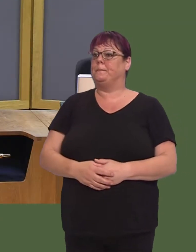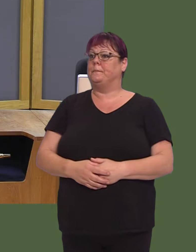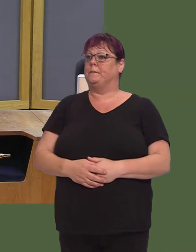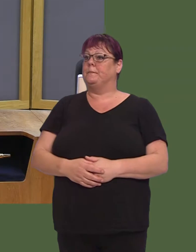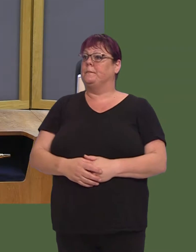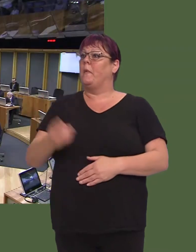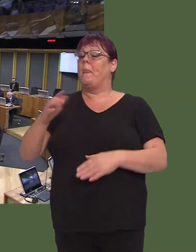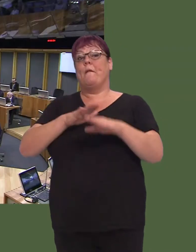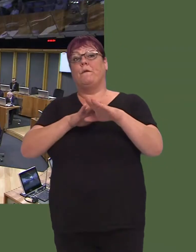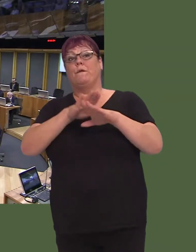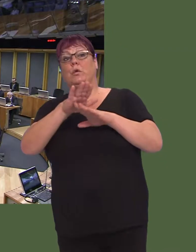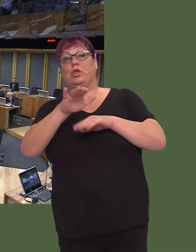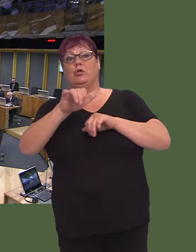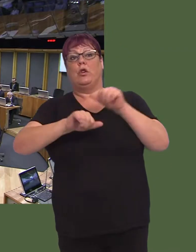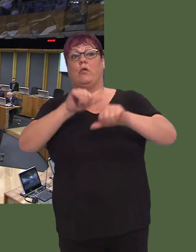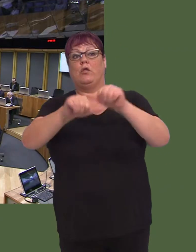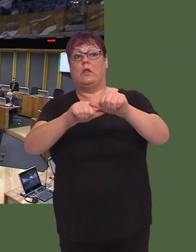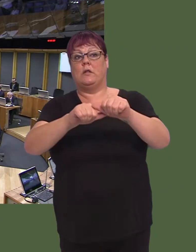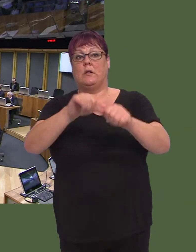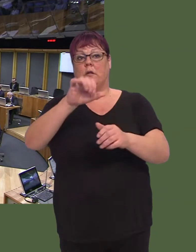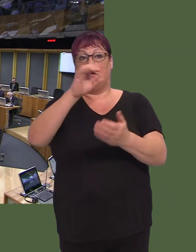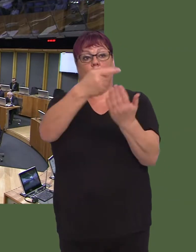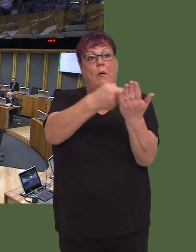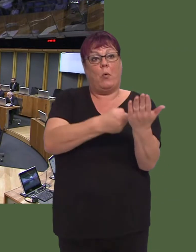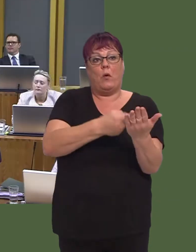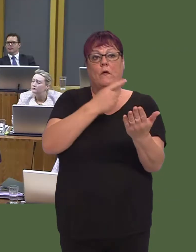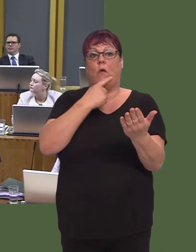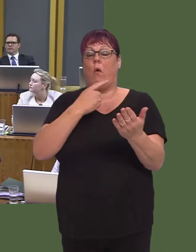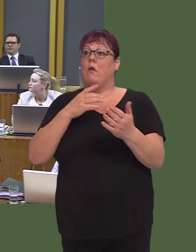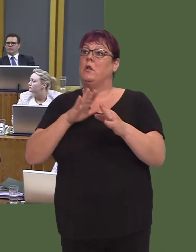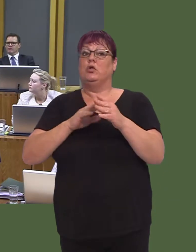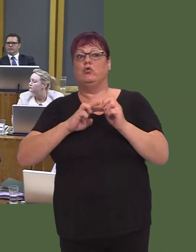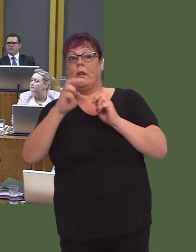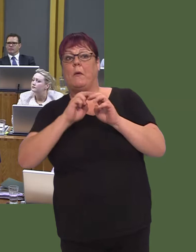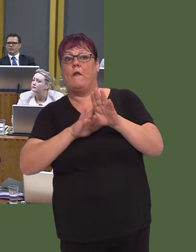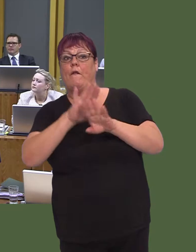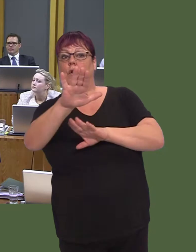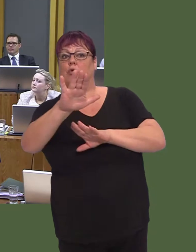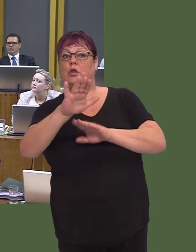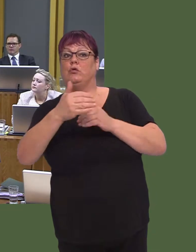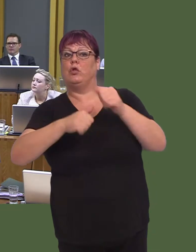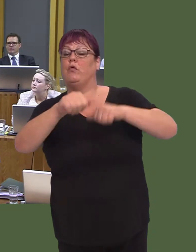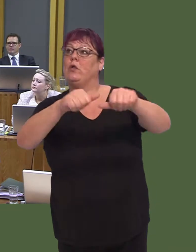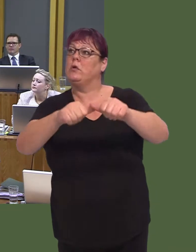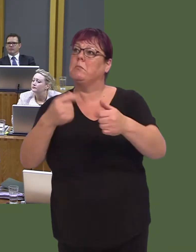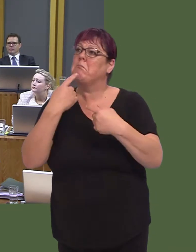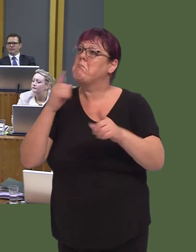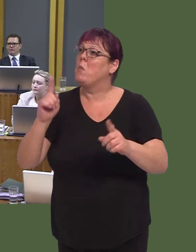What assessment has the First Minister made of the Future Generations Commissioner's report, 'Transport Fit for Future Generations'? OAQ52748 Carwyn Jones AM: The Future Generations Commissioner